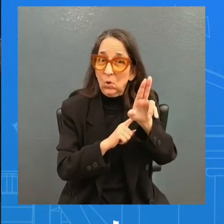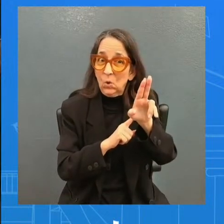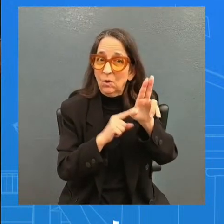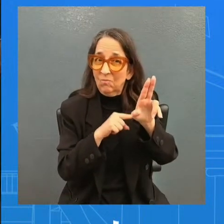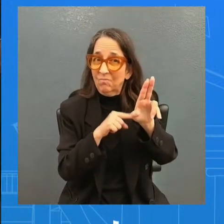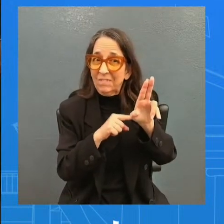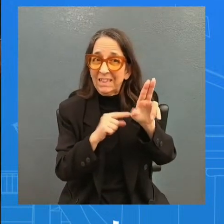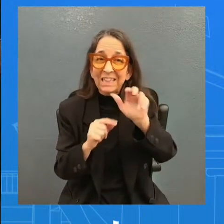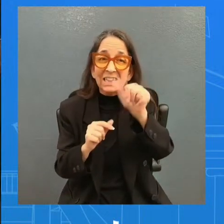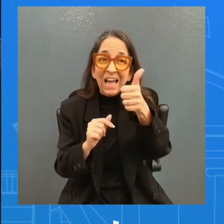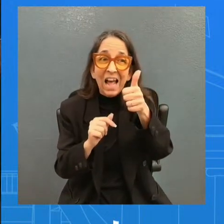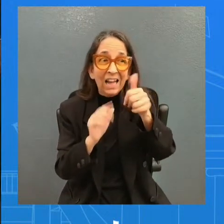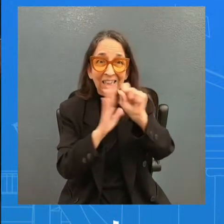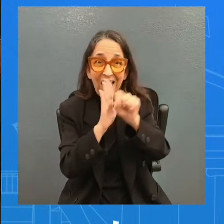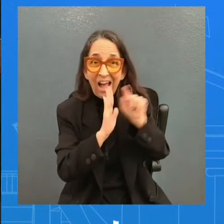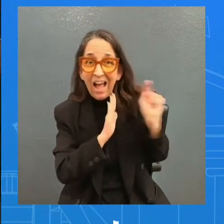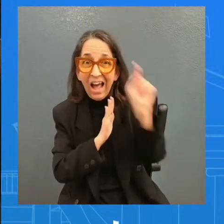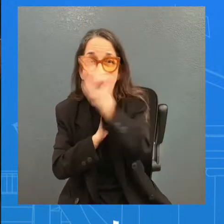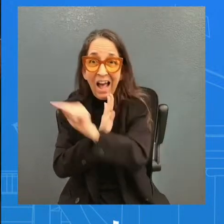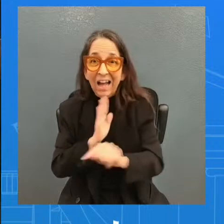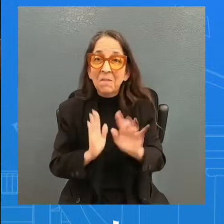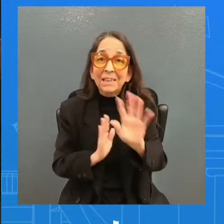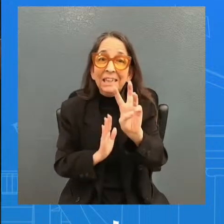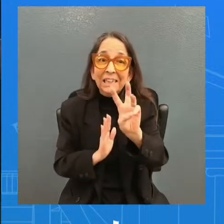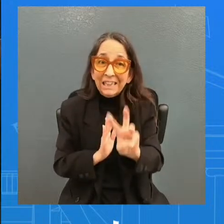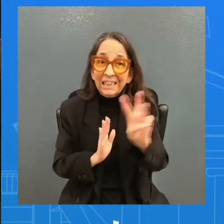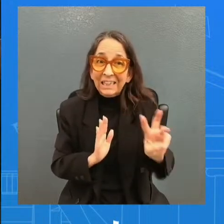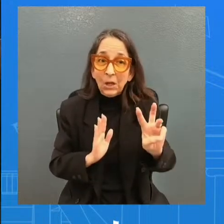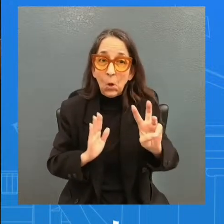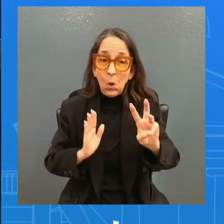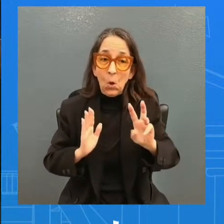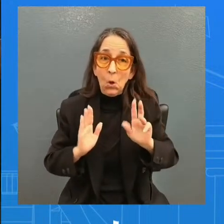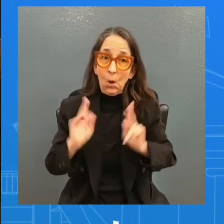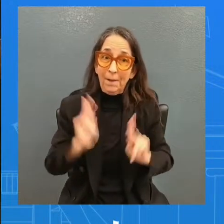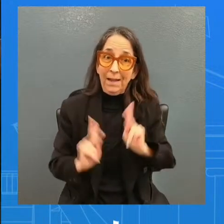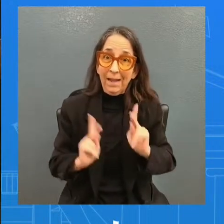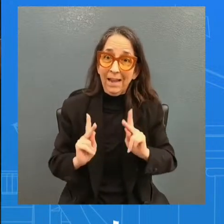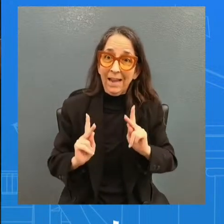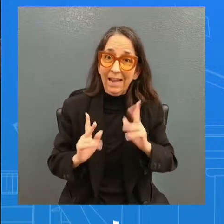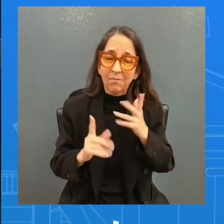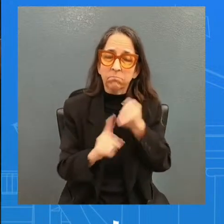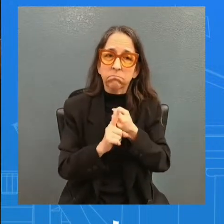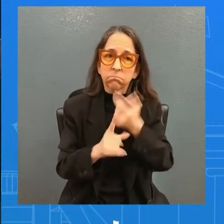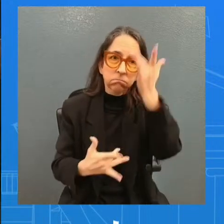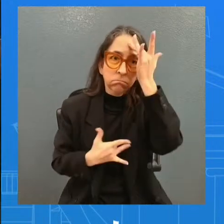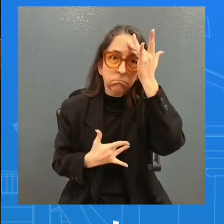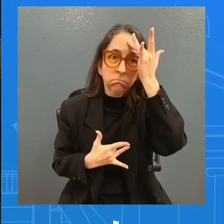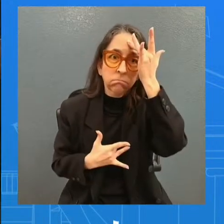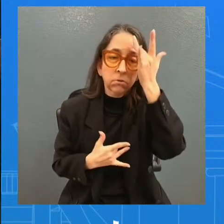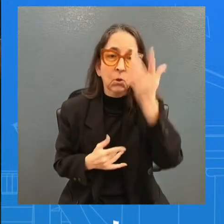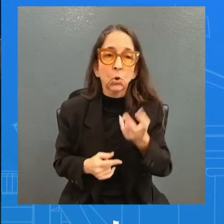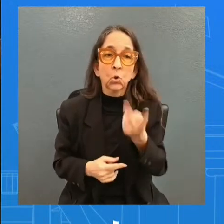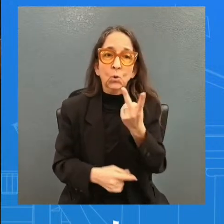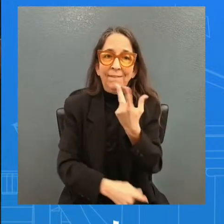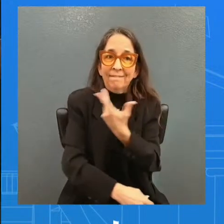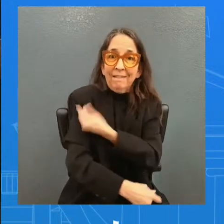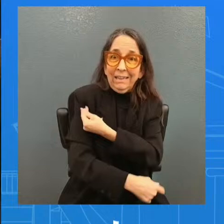flu vaccine candidates available. Why not ask the FDA to authorize them, even for particularly vulnerable farmworkers?